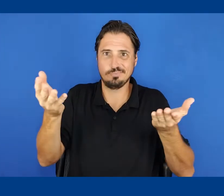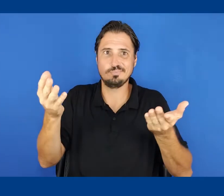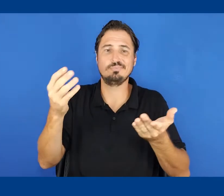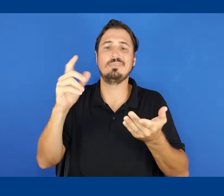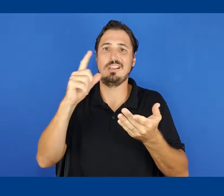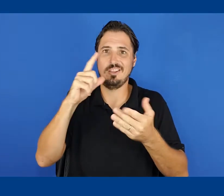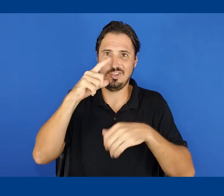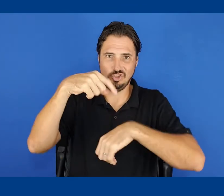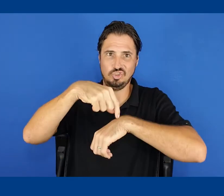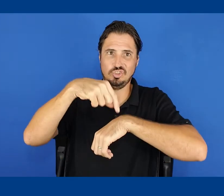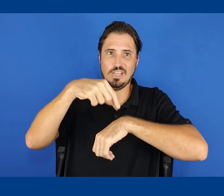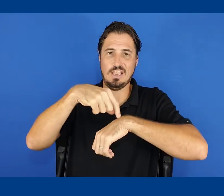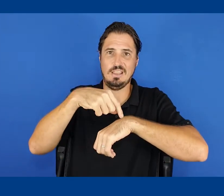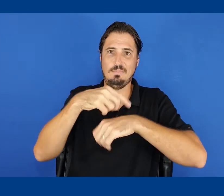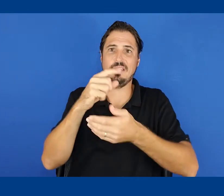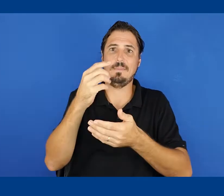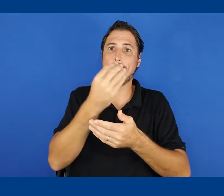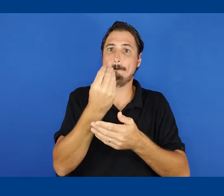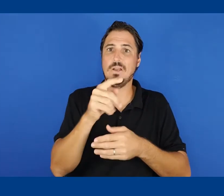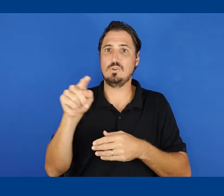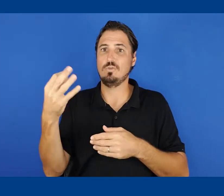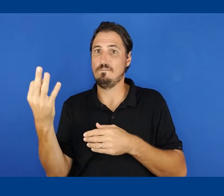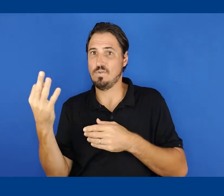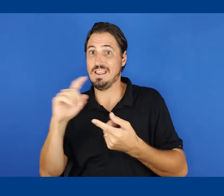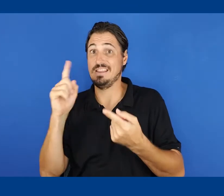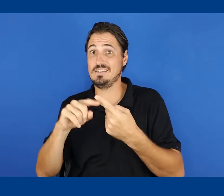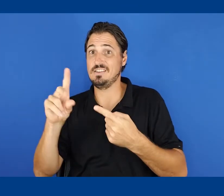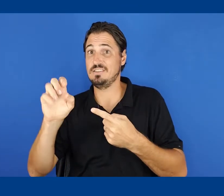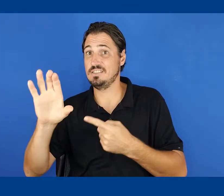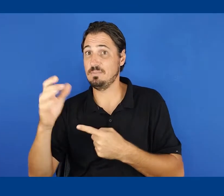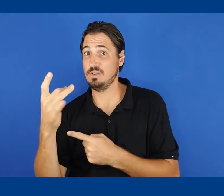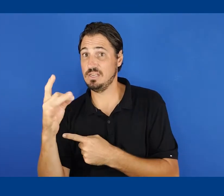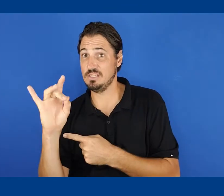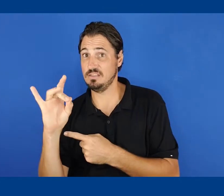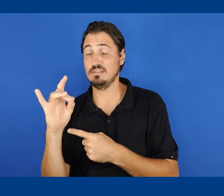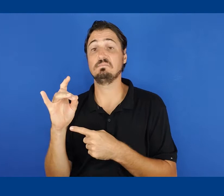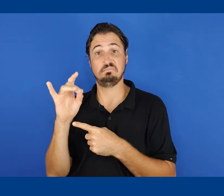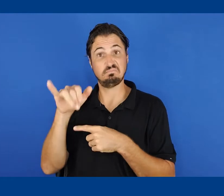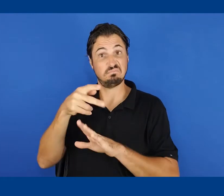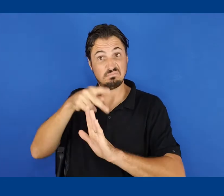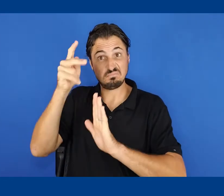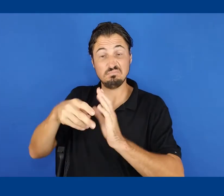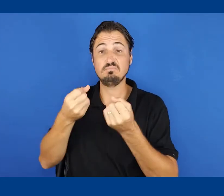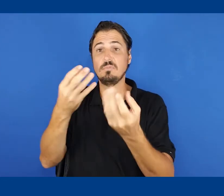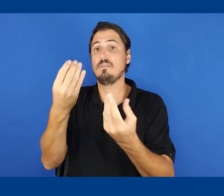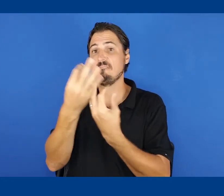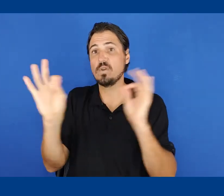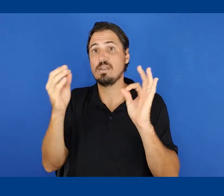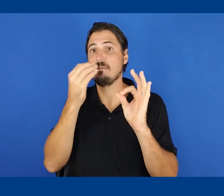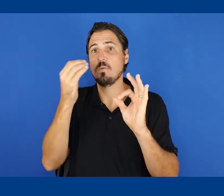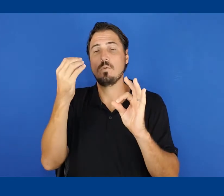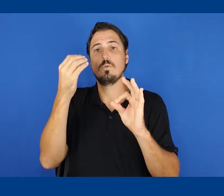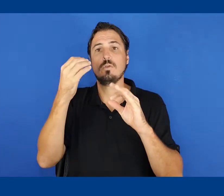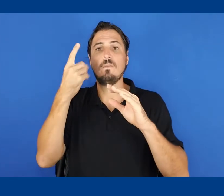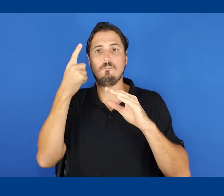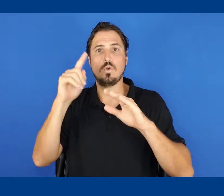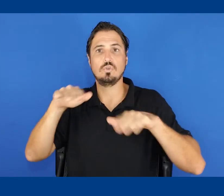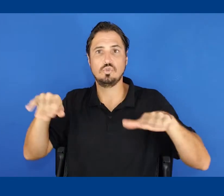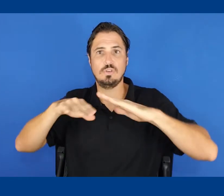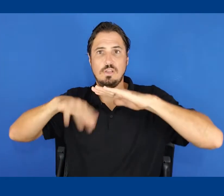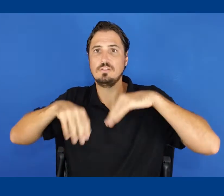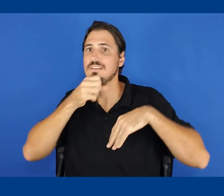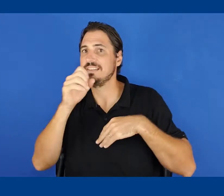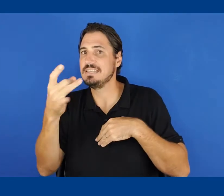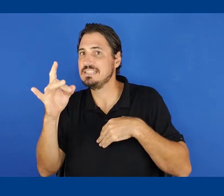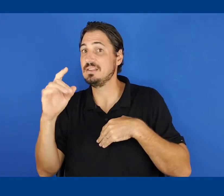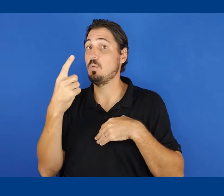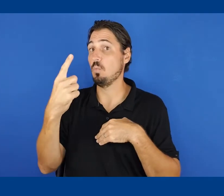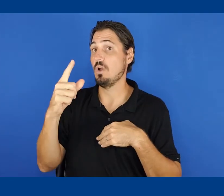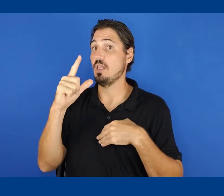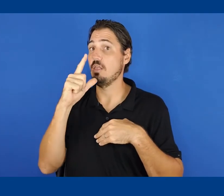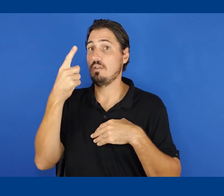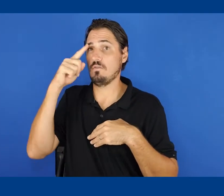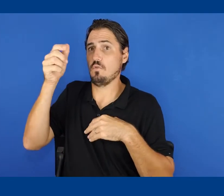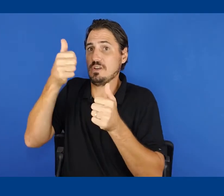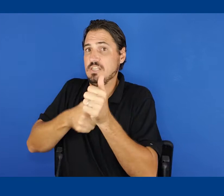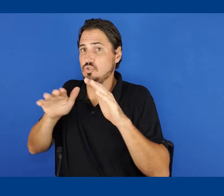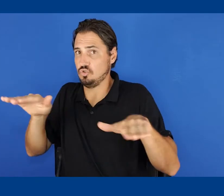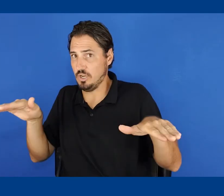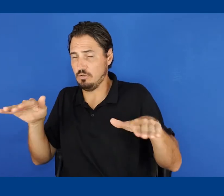The program provides free meals to children ages 18 and younger. One lunch per child is provided. Please call your local school for serving times.